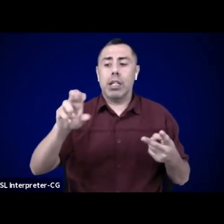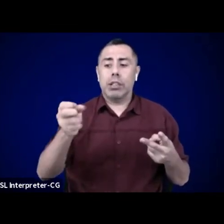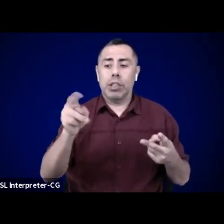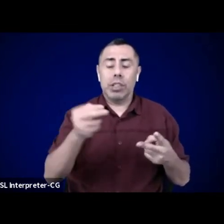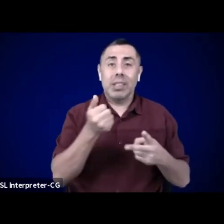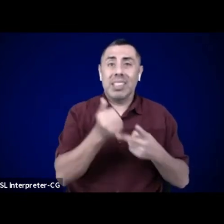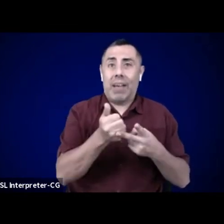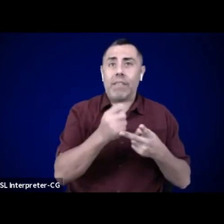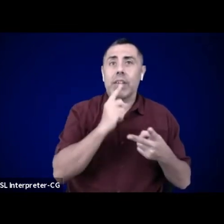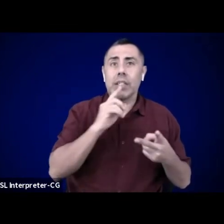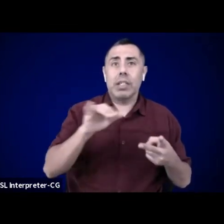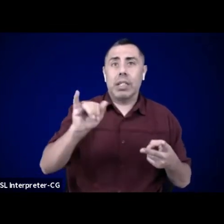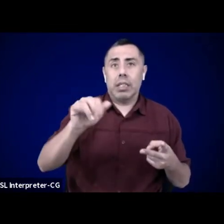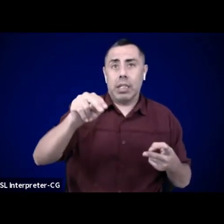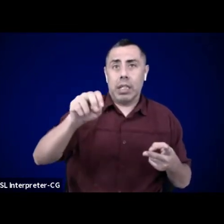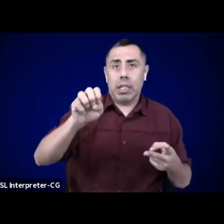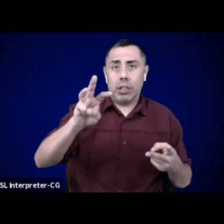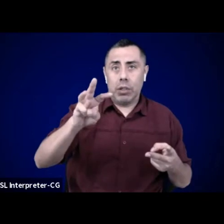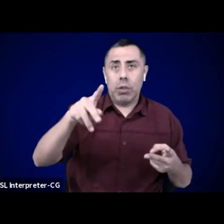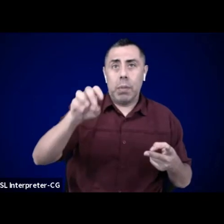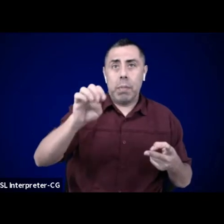Tag @collective.bay on Instagram.